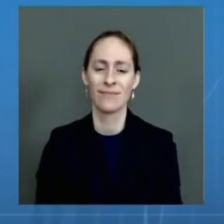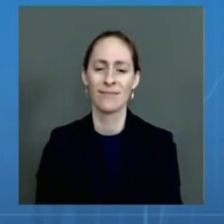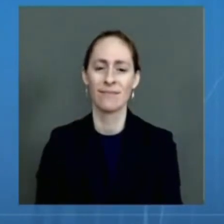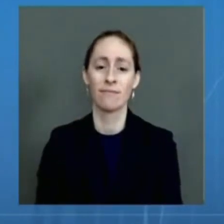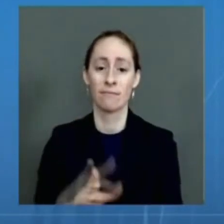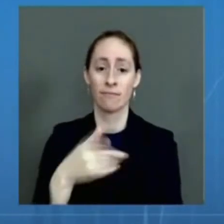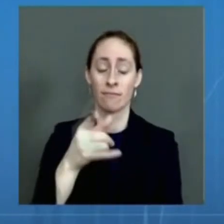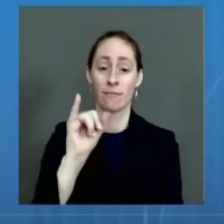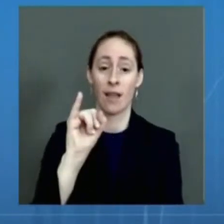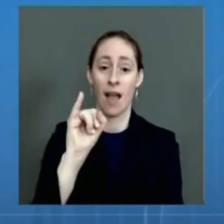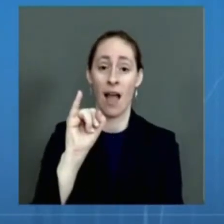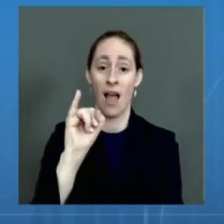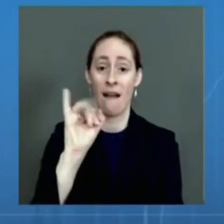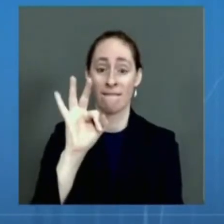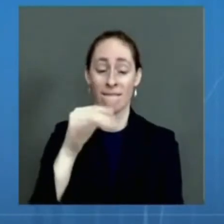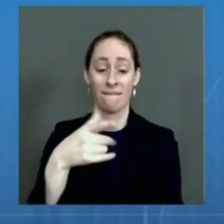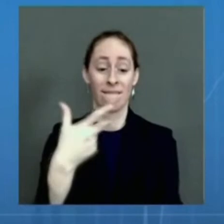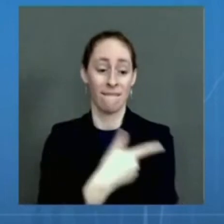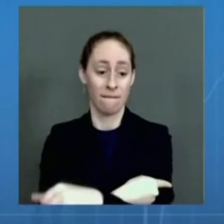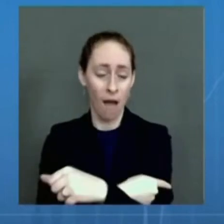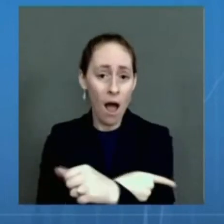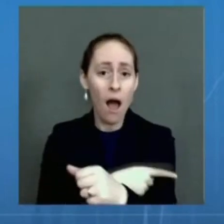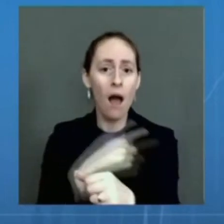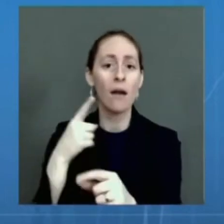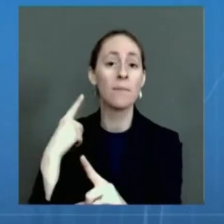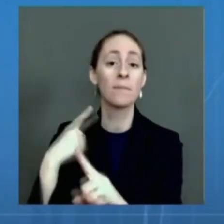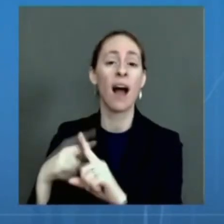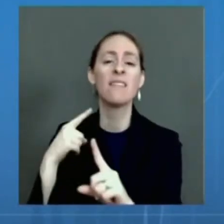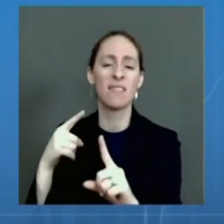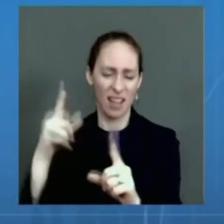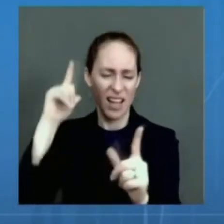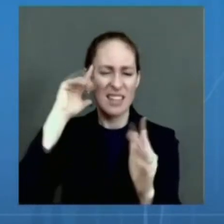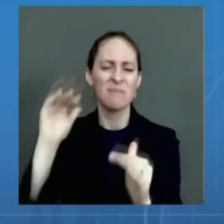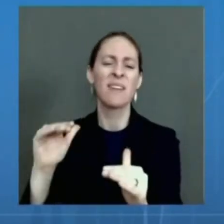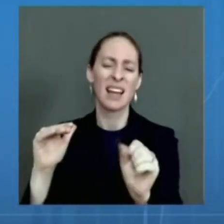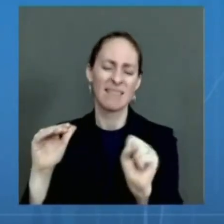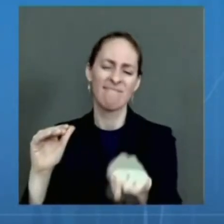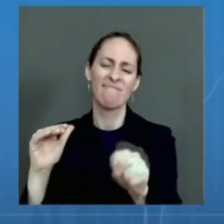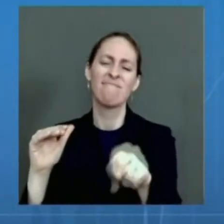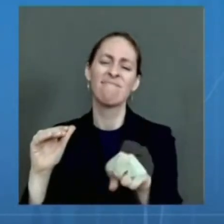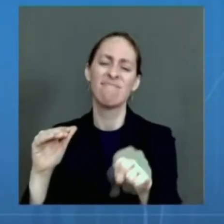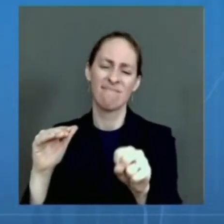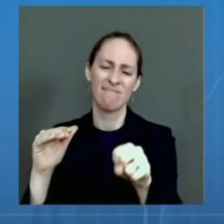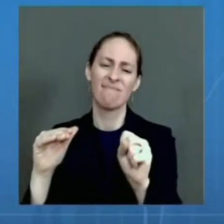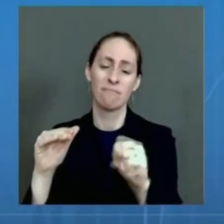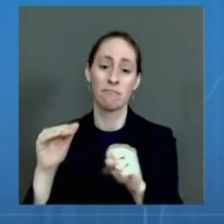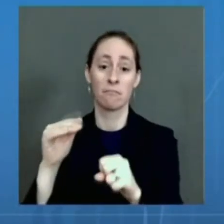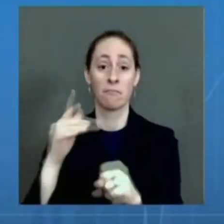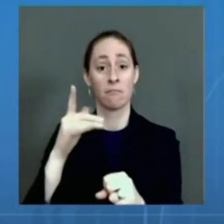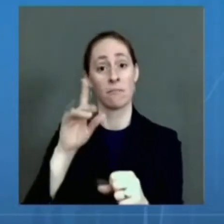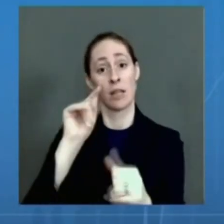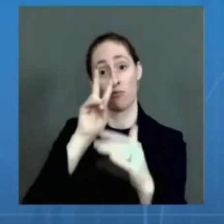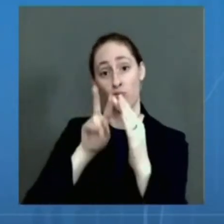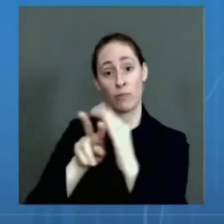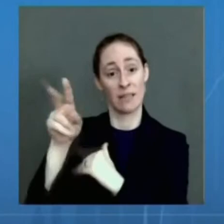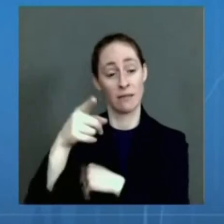BUT IF YOU DO GET COVID YOUR